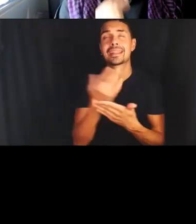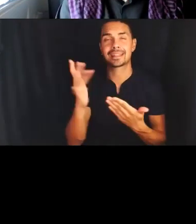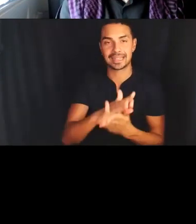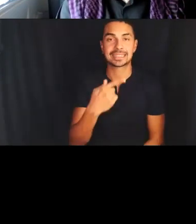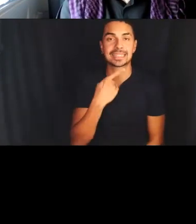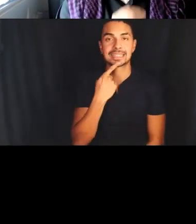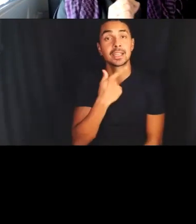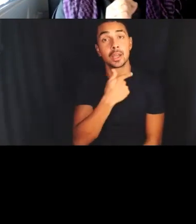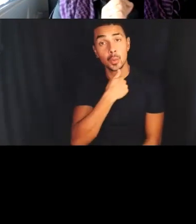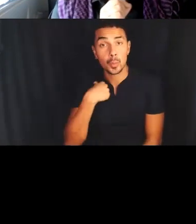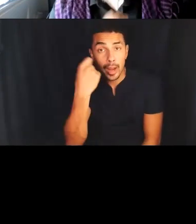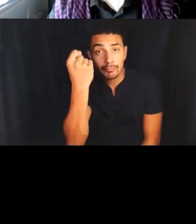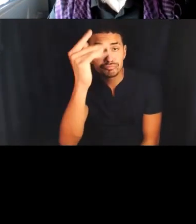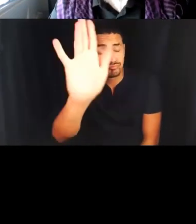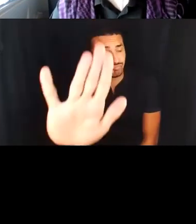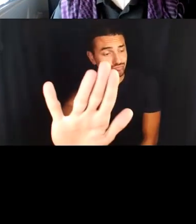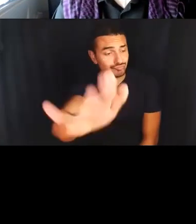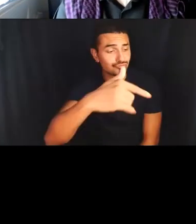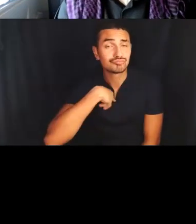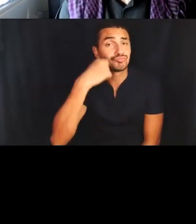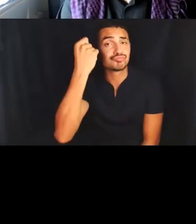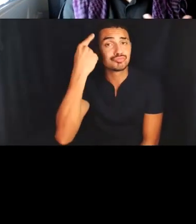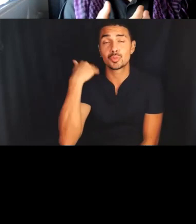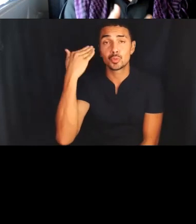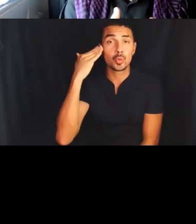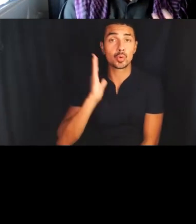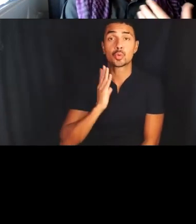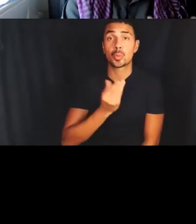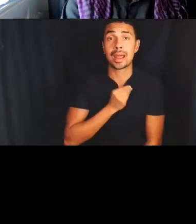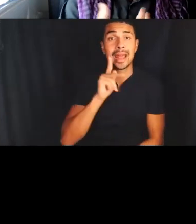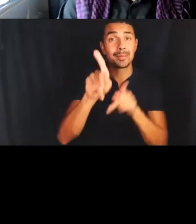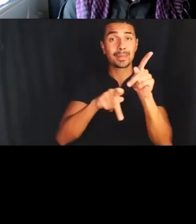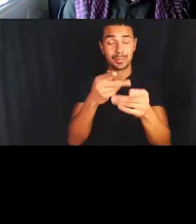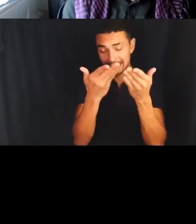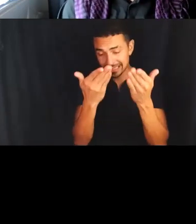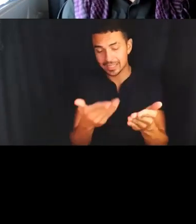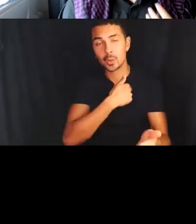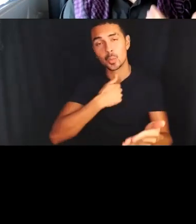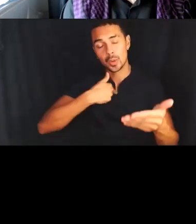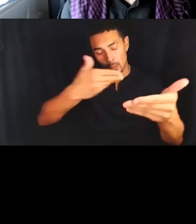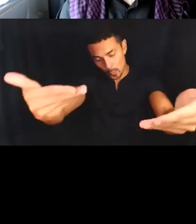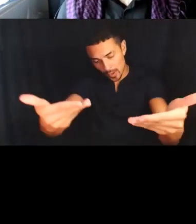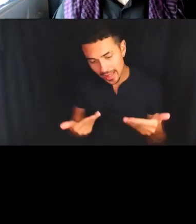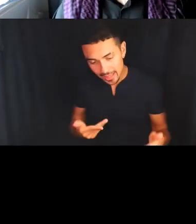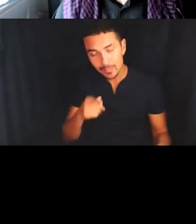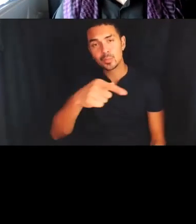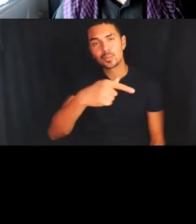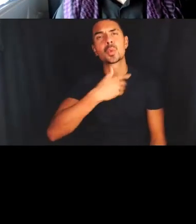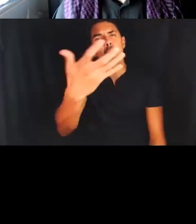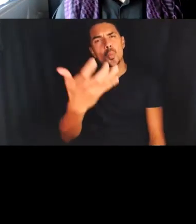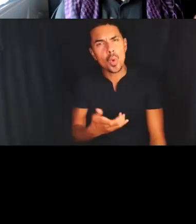we get you, we know that trans people exist, we serve you, we welcome you here, we want you to be here.